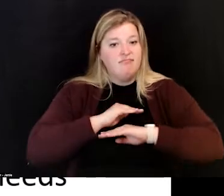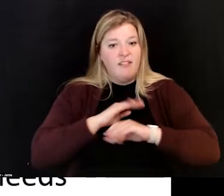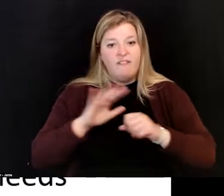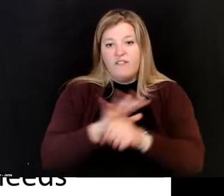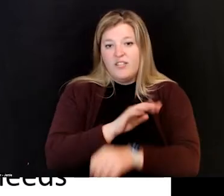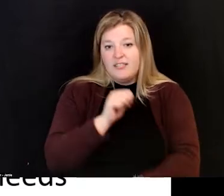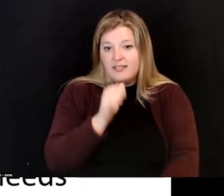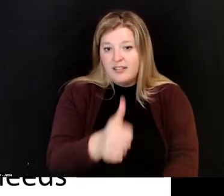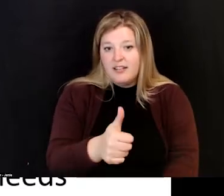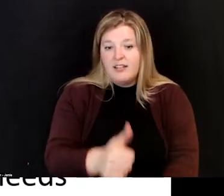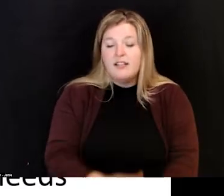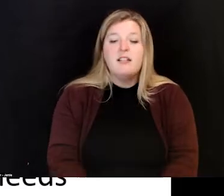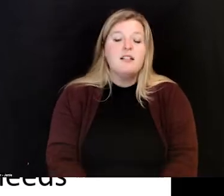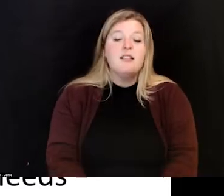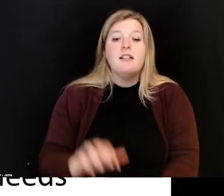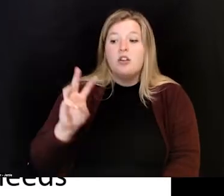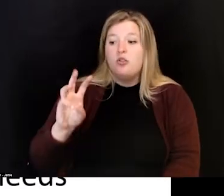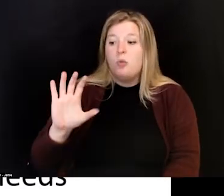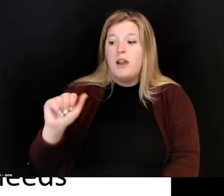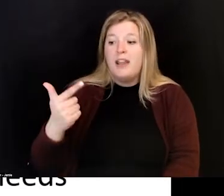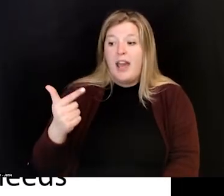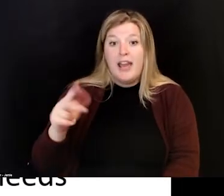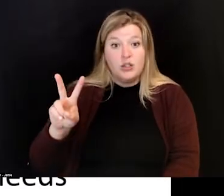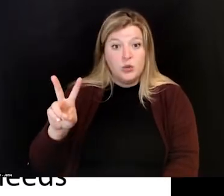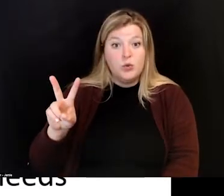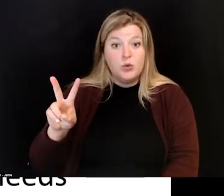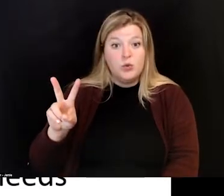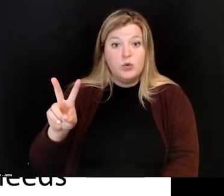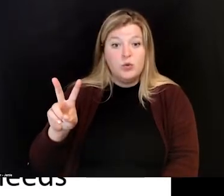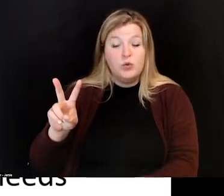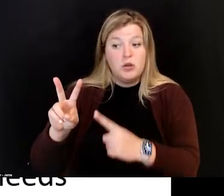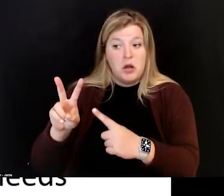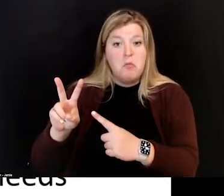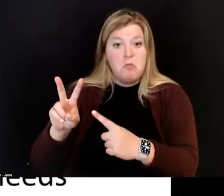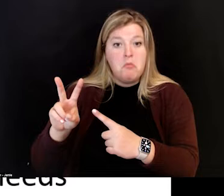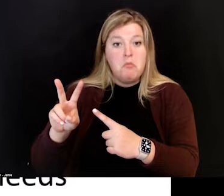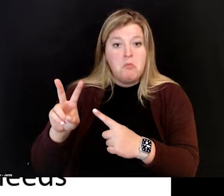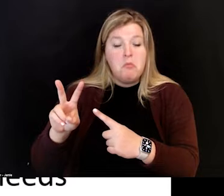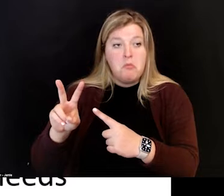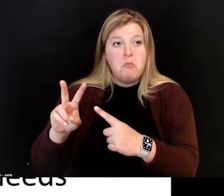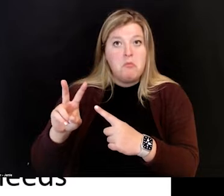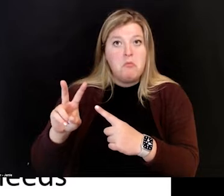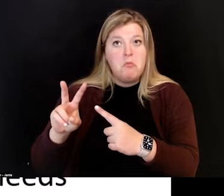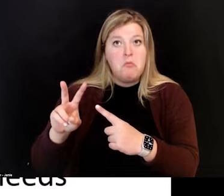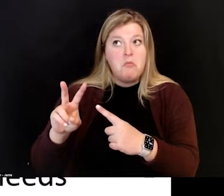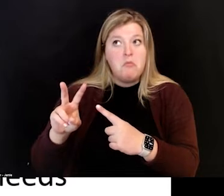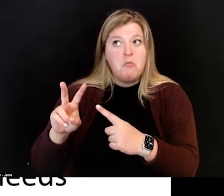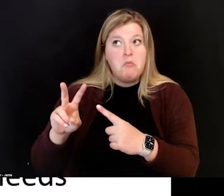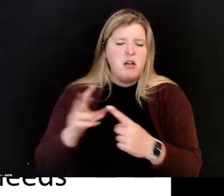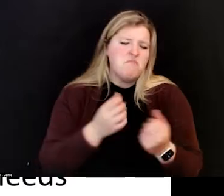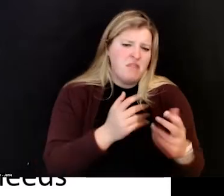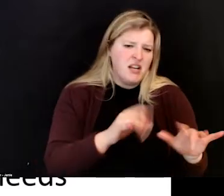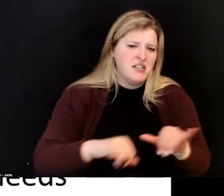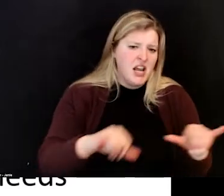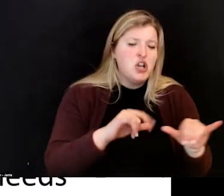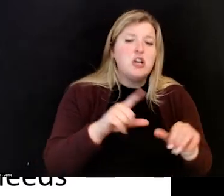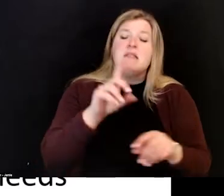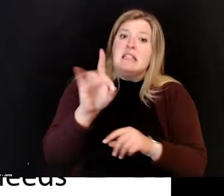There really--WCAG 2 addressed in many ways-- many of the standards address cognitive accessibility,